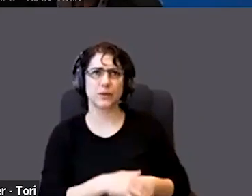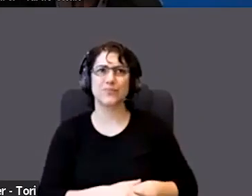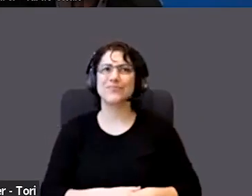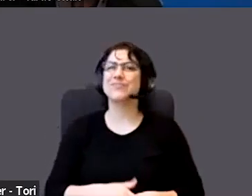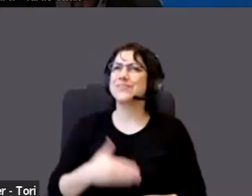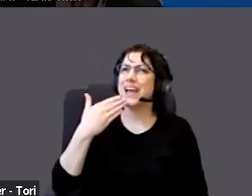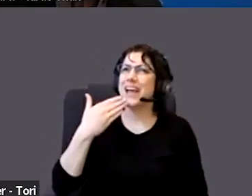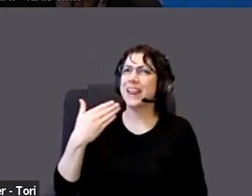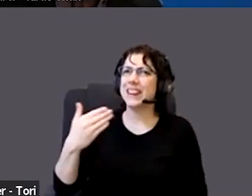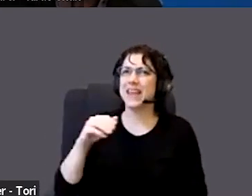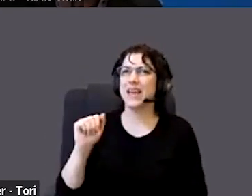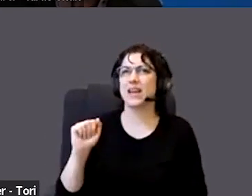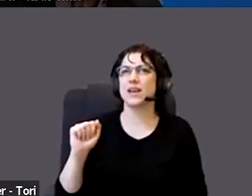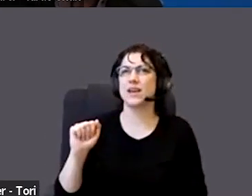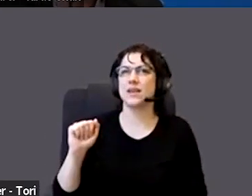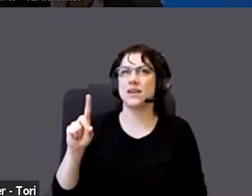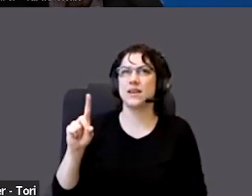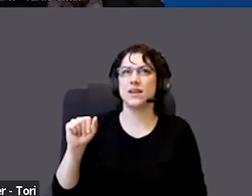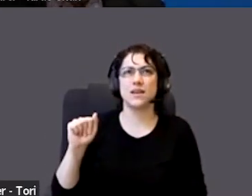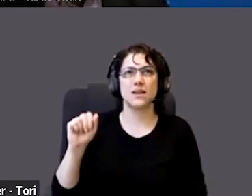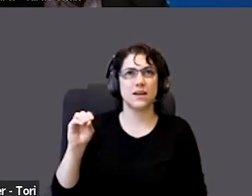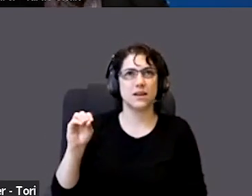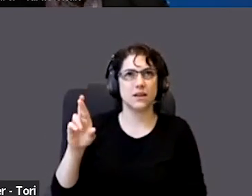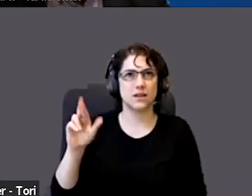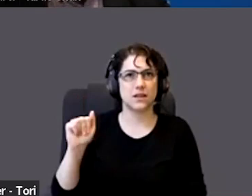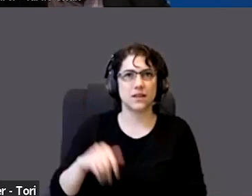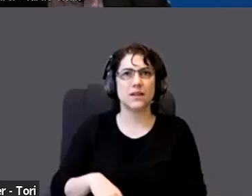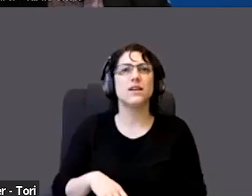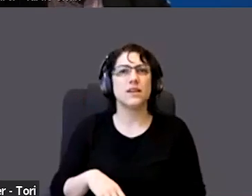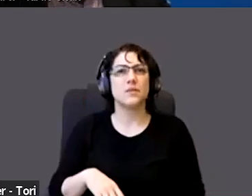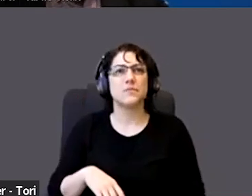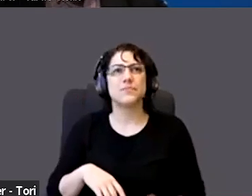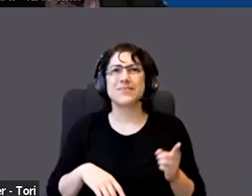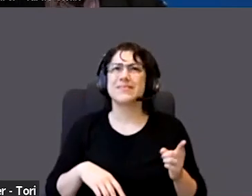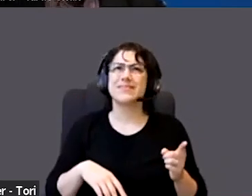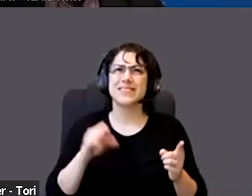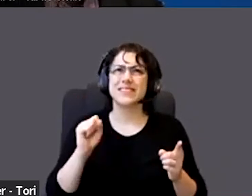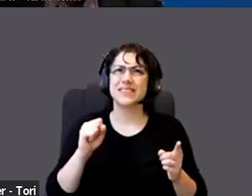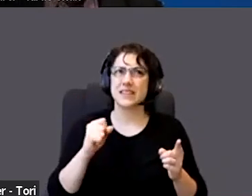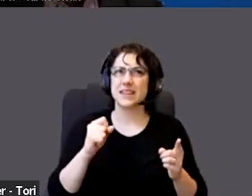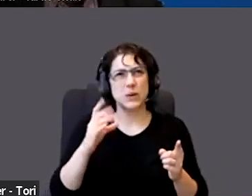And that has been the problem in the past, obviously, with we've experienced an outbreak and financing has become available.